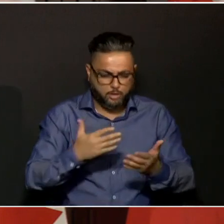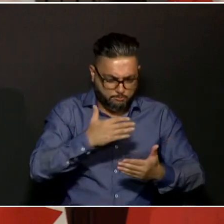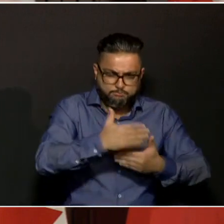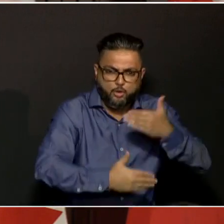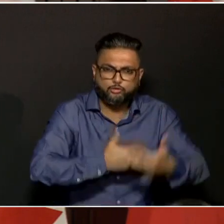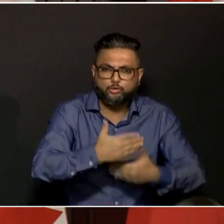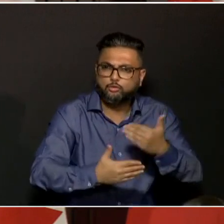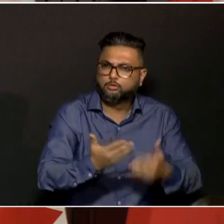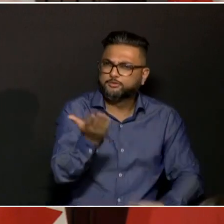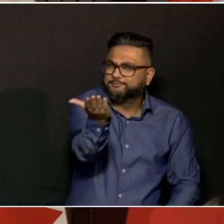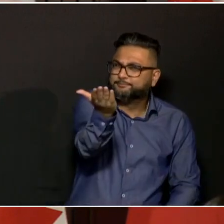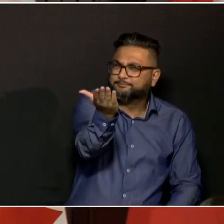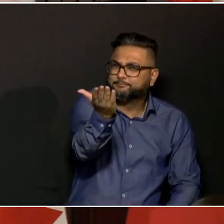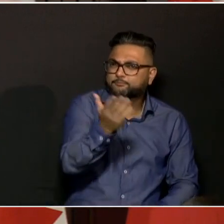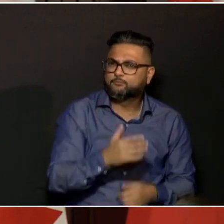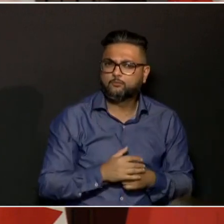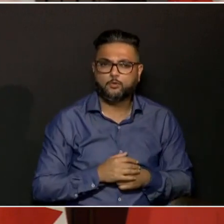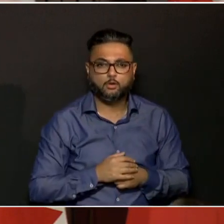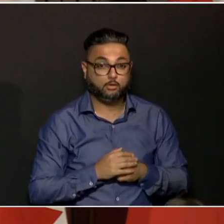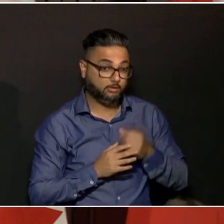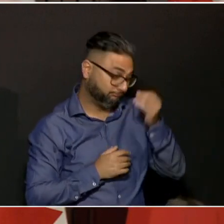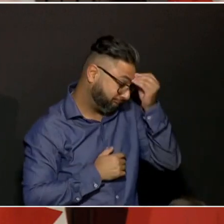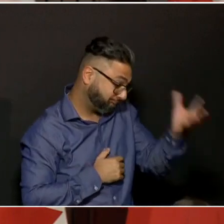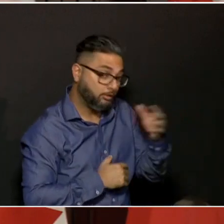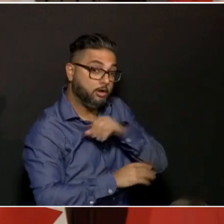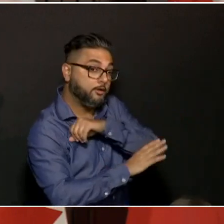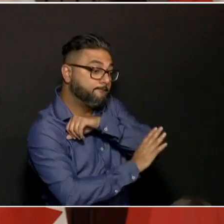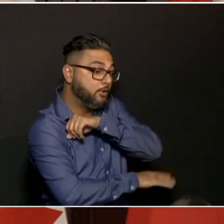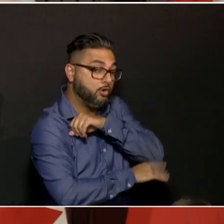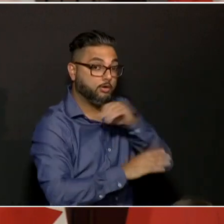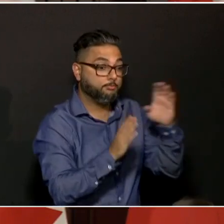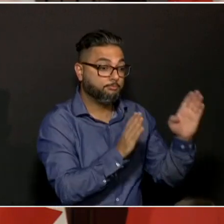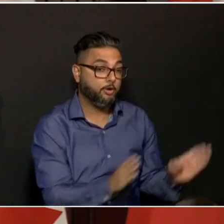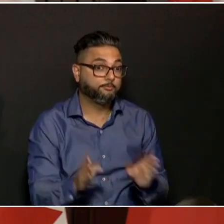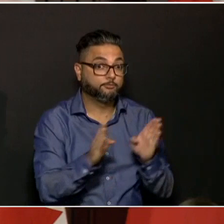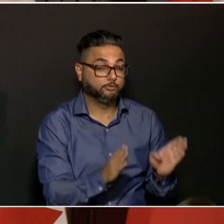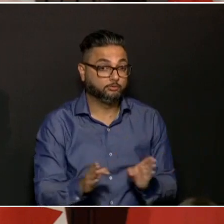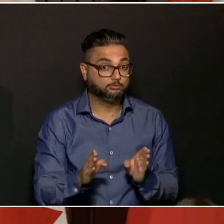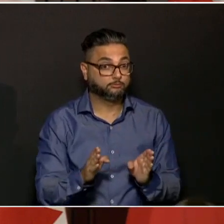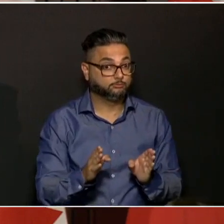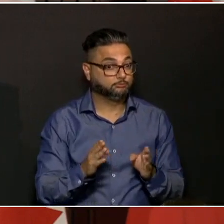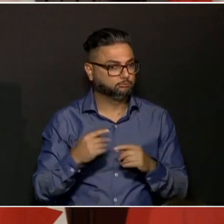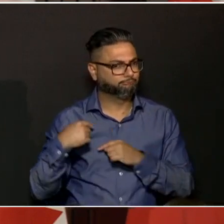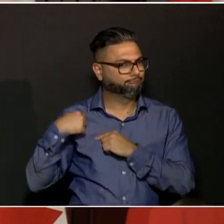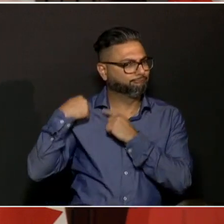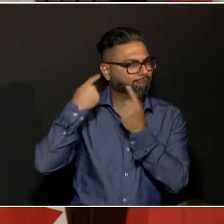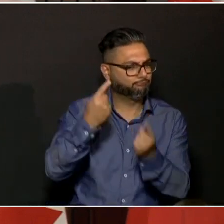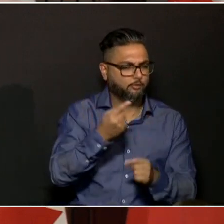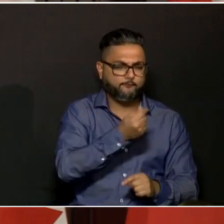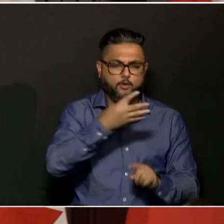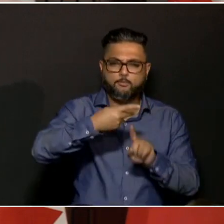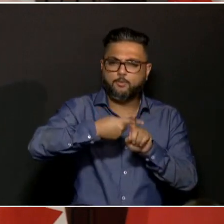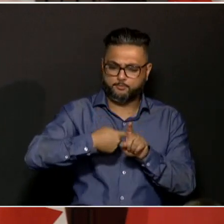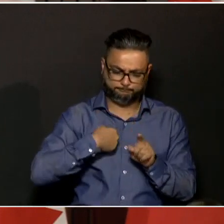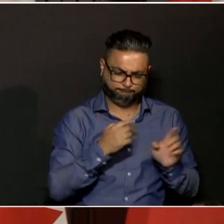or is this a lengthy process? The preparedness plan has been going on for months